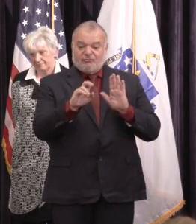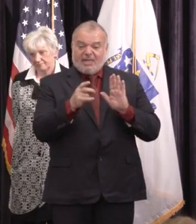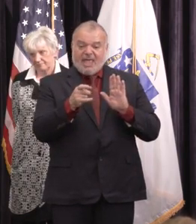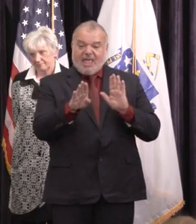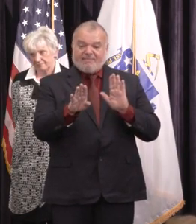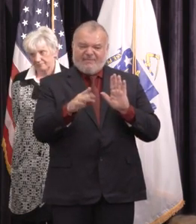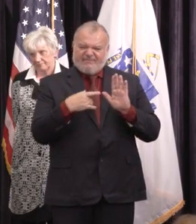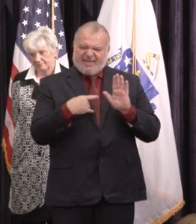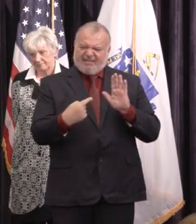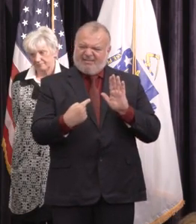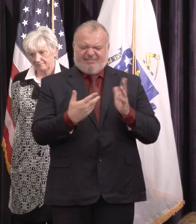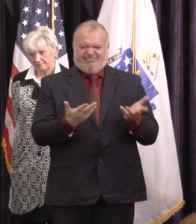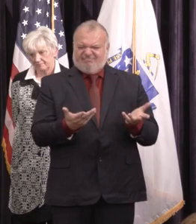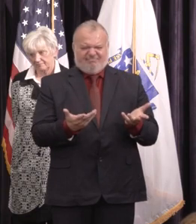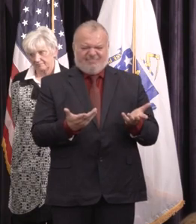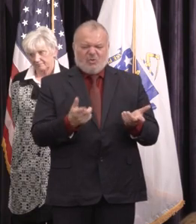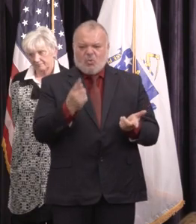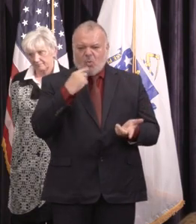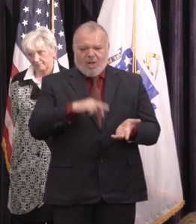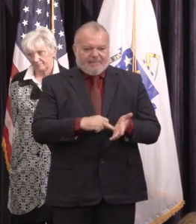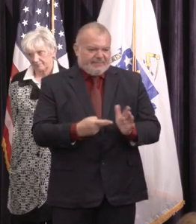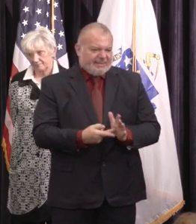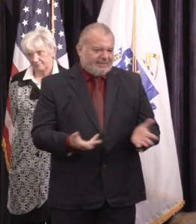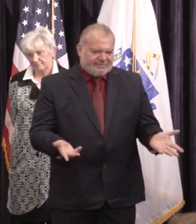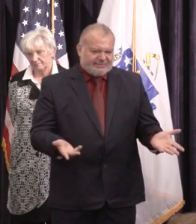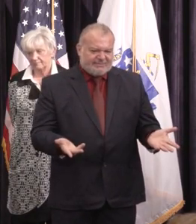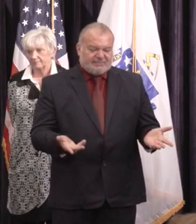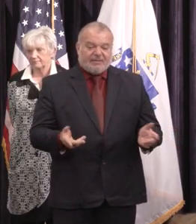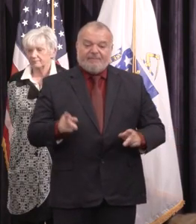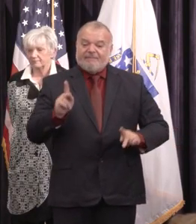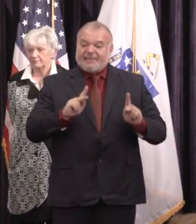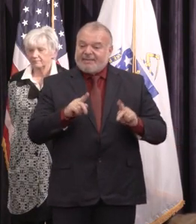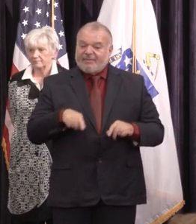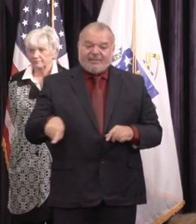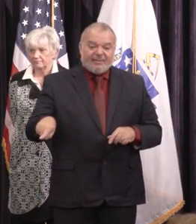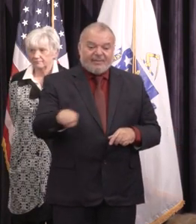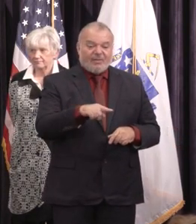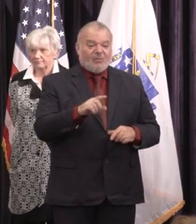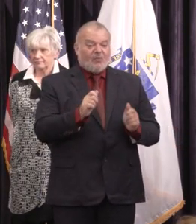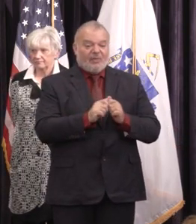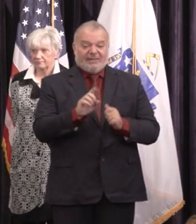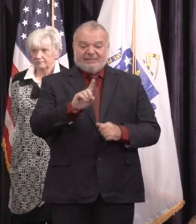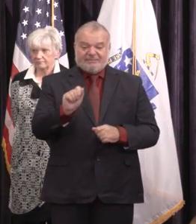People with disabilities and the 37 percent of the people we serve at Viability who also